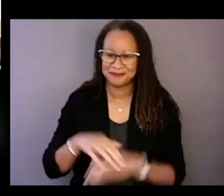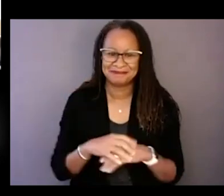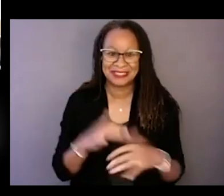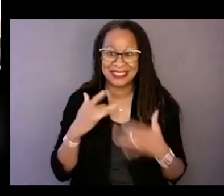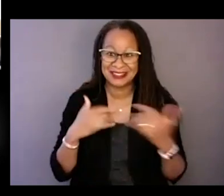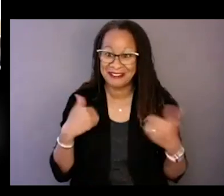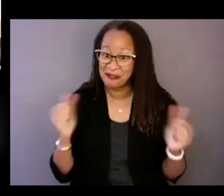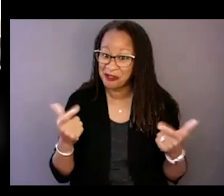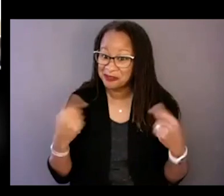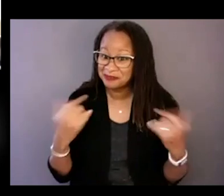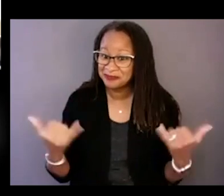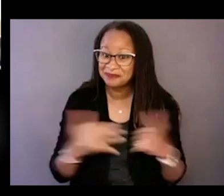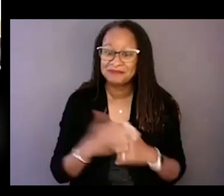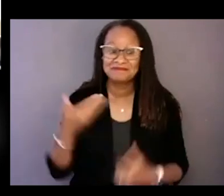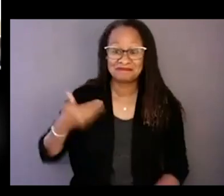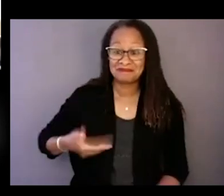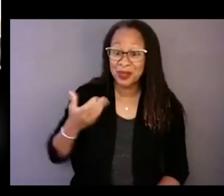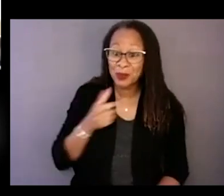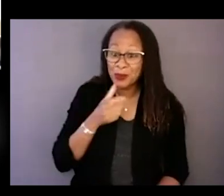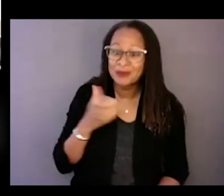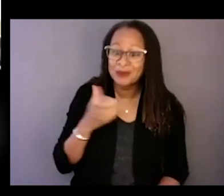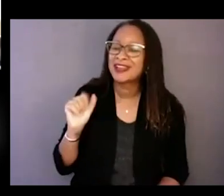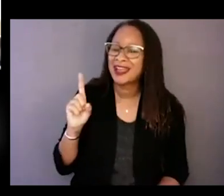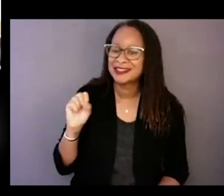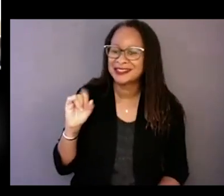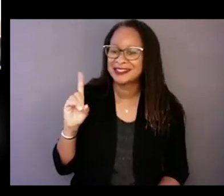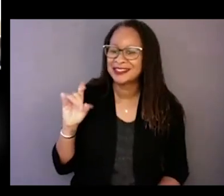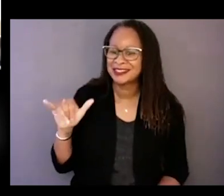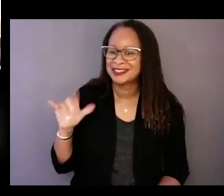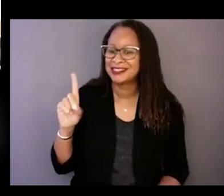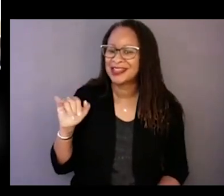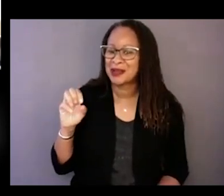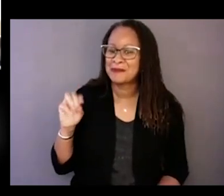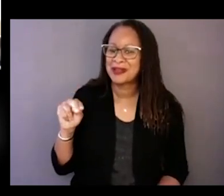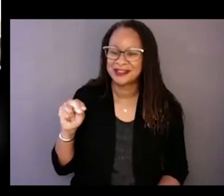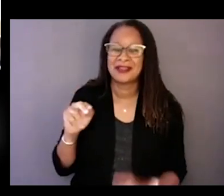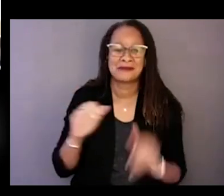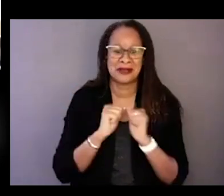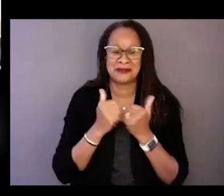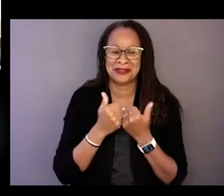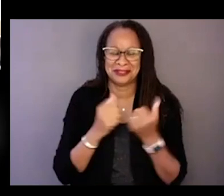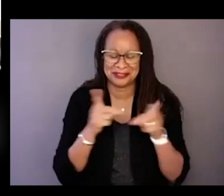My name is Cassidy Dimon. I am the associate director of public programs and events